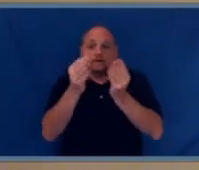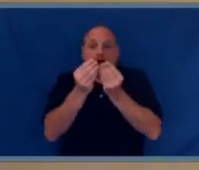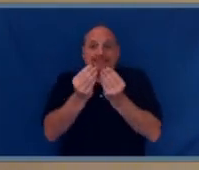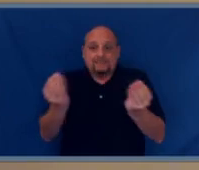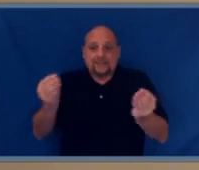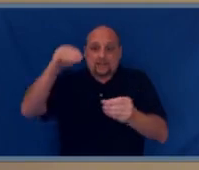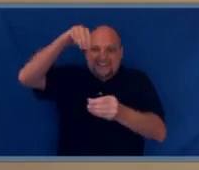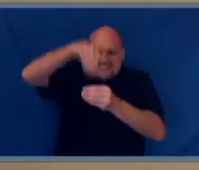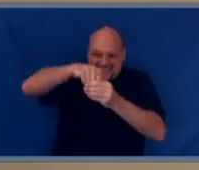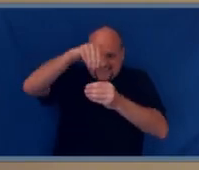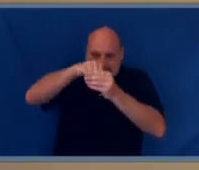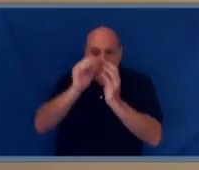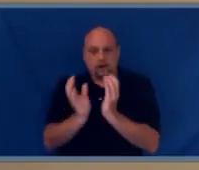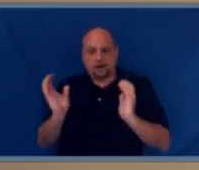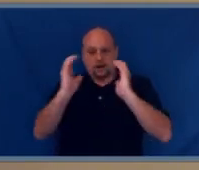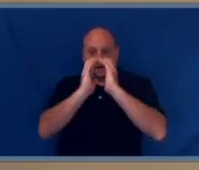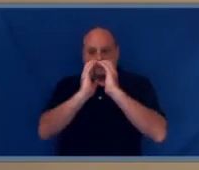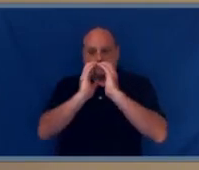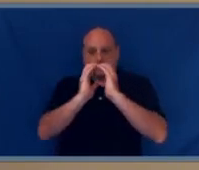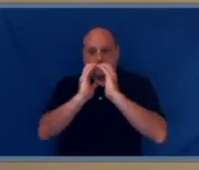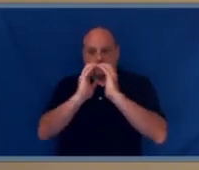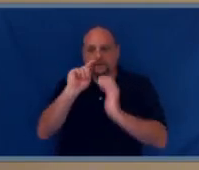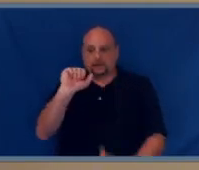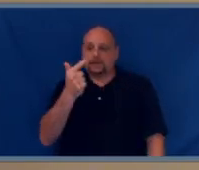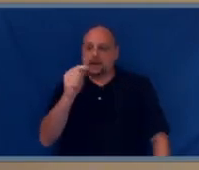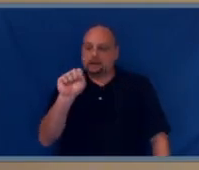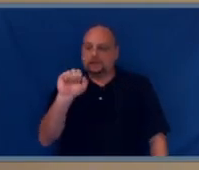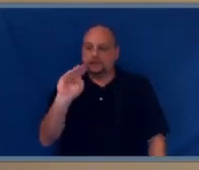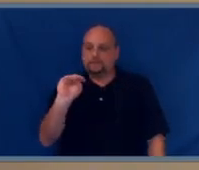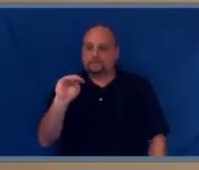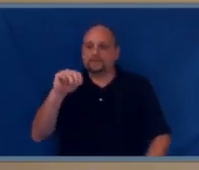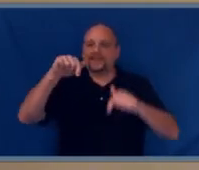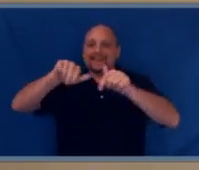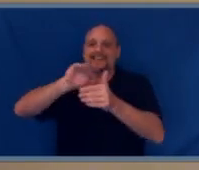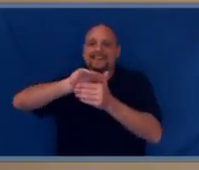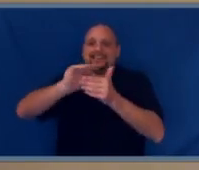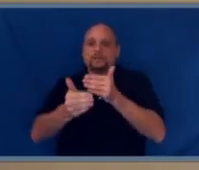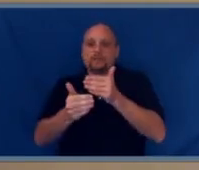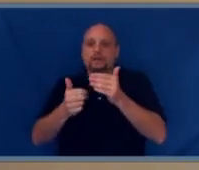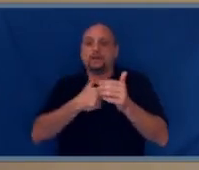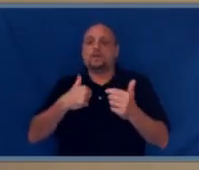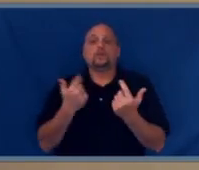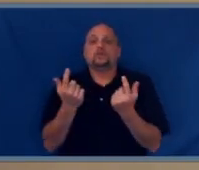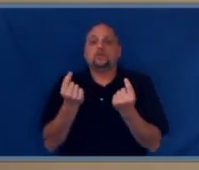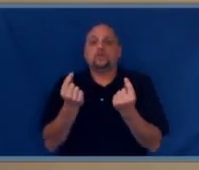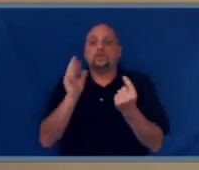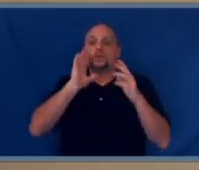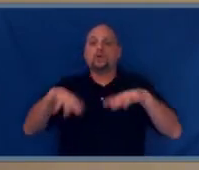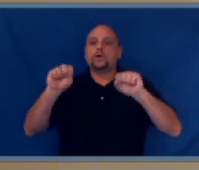OF THE SAMPLE HEALED INSIDE THE SAM CAM HEAD. THIS WEEKEND WE'LL TAKE